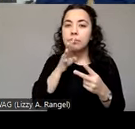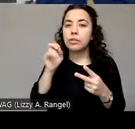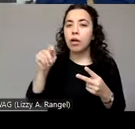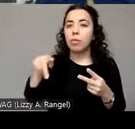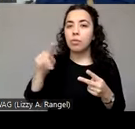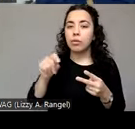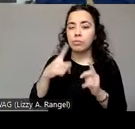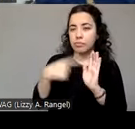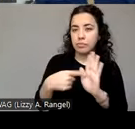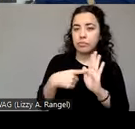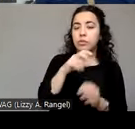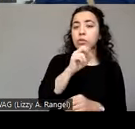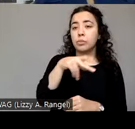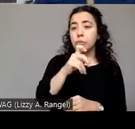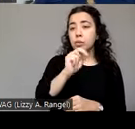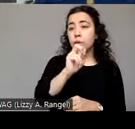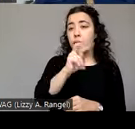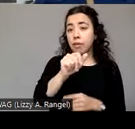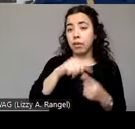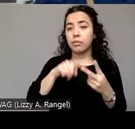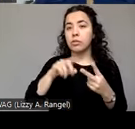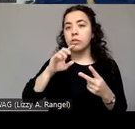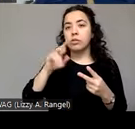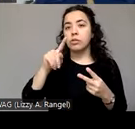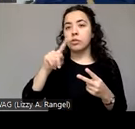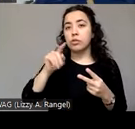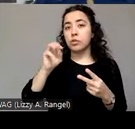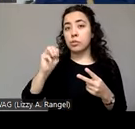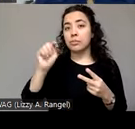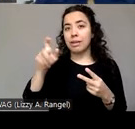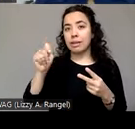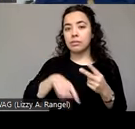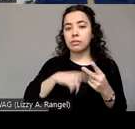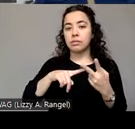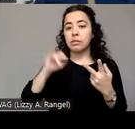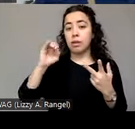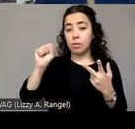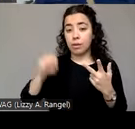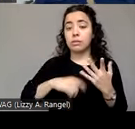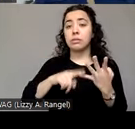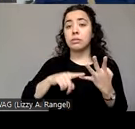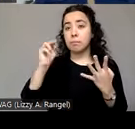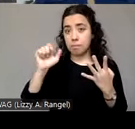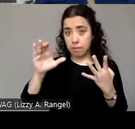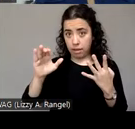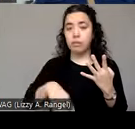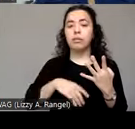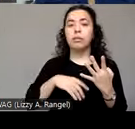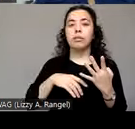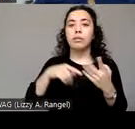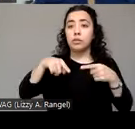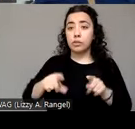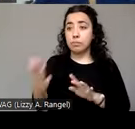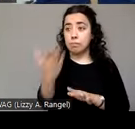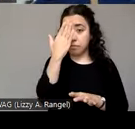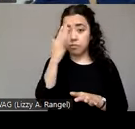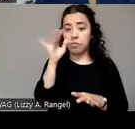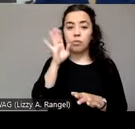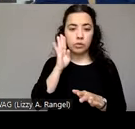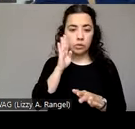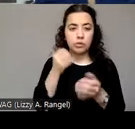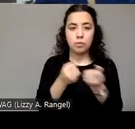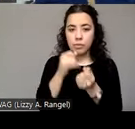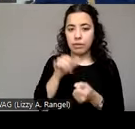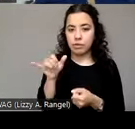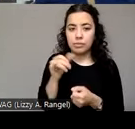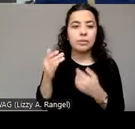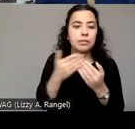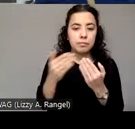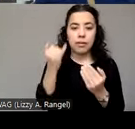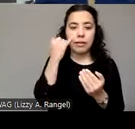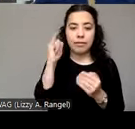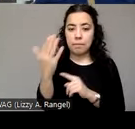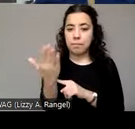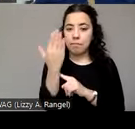would Zoom Text. IOS will support voice over. And Windows magnify will work with Jaws but give you